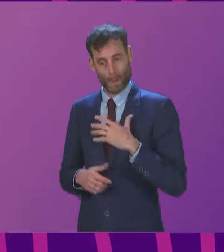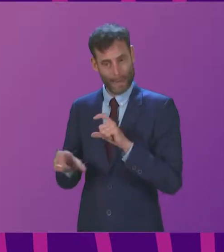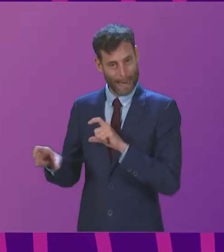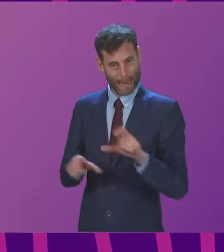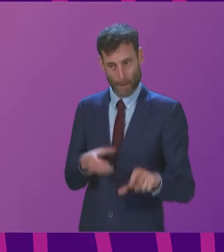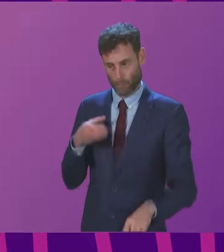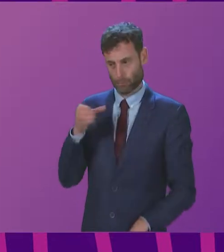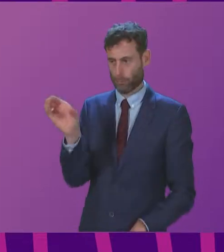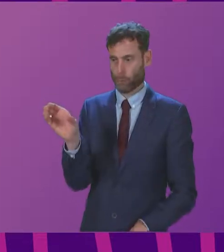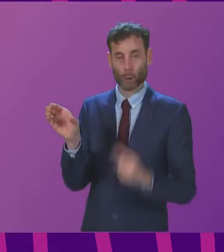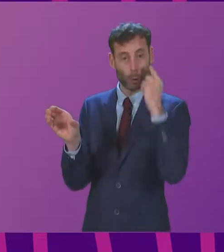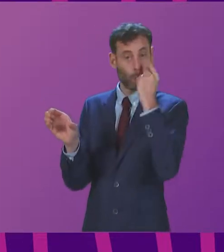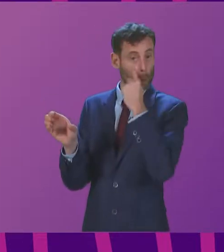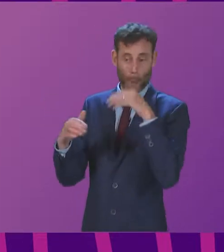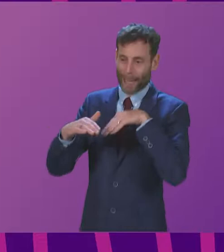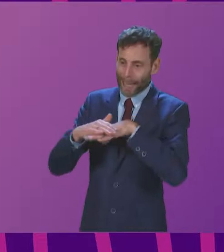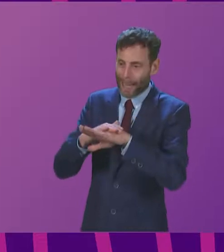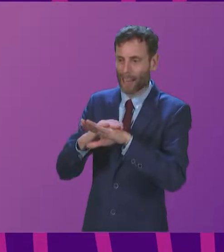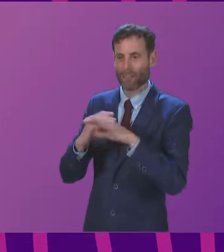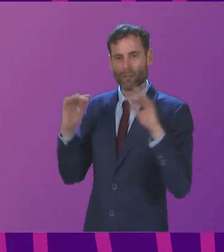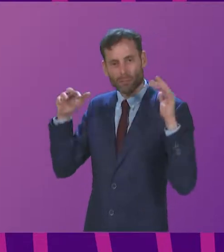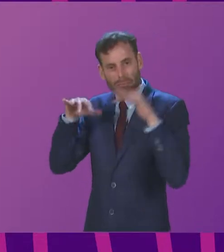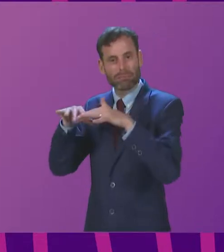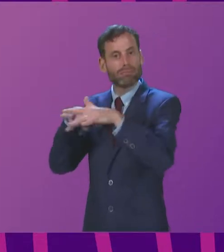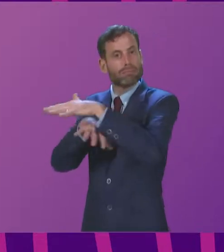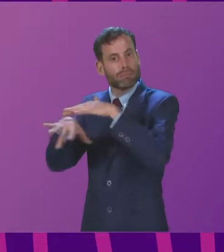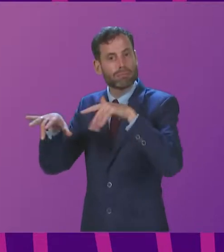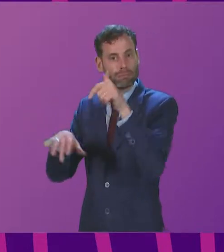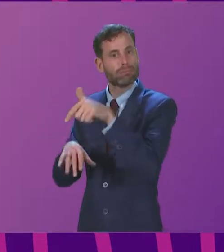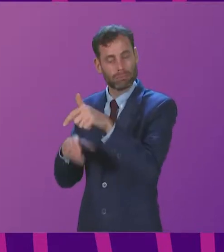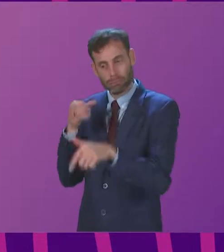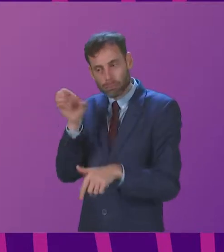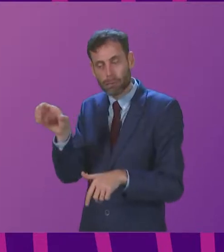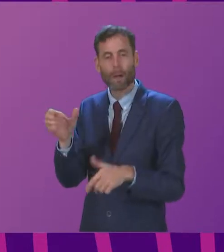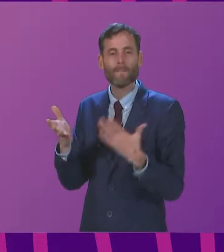venues and events that are currently covered by the scheme—that is, late-night licensed